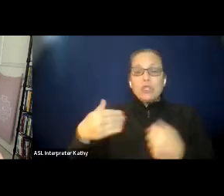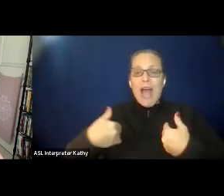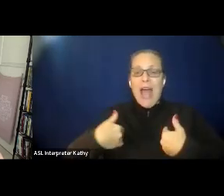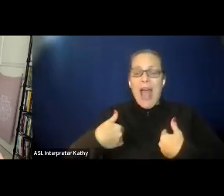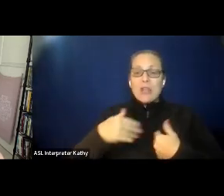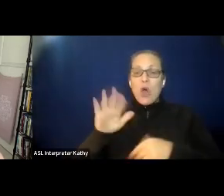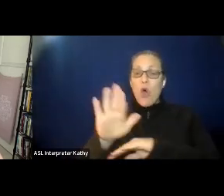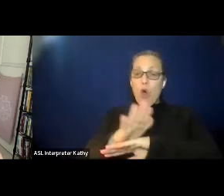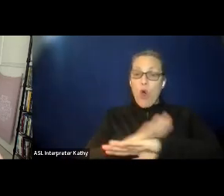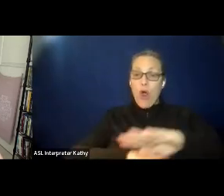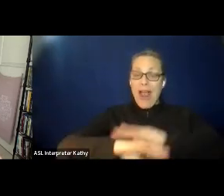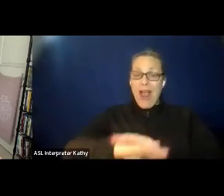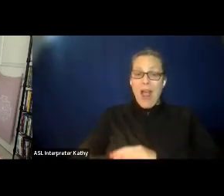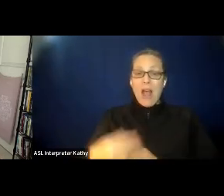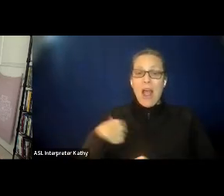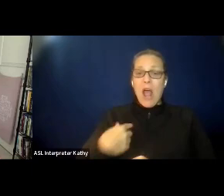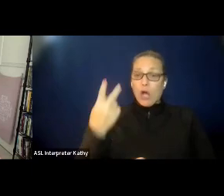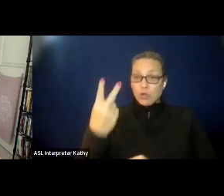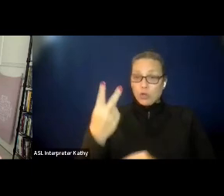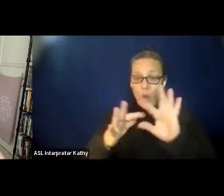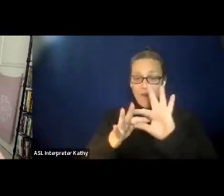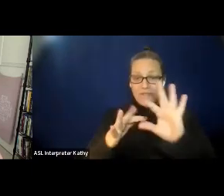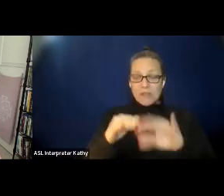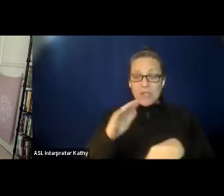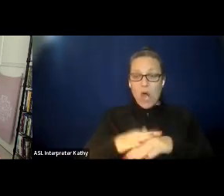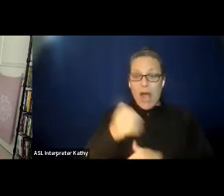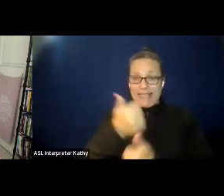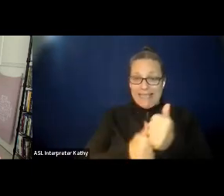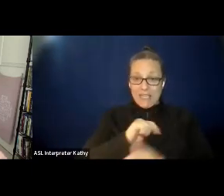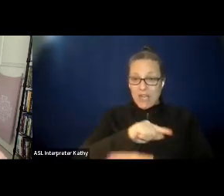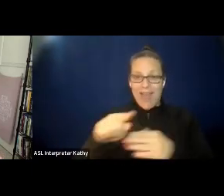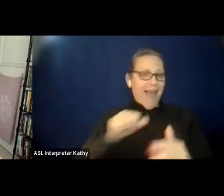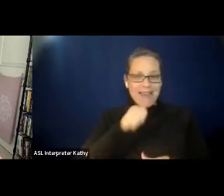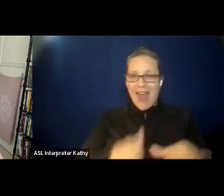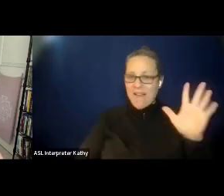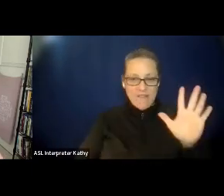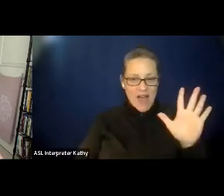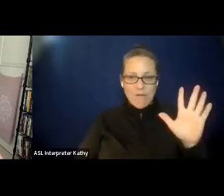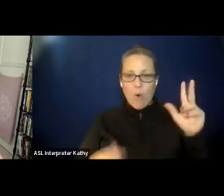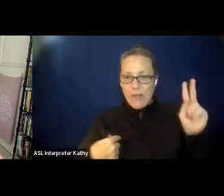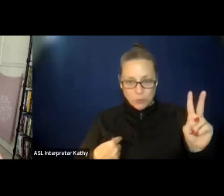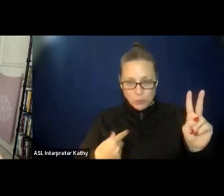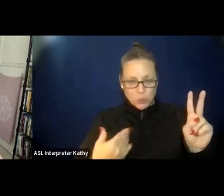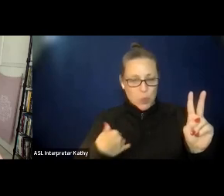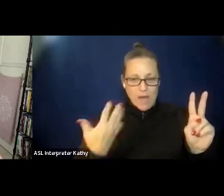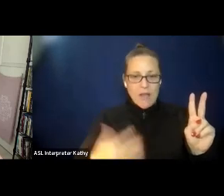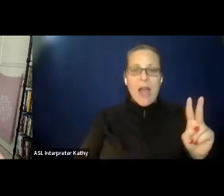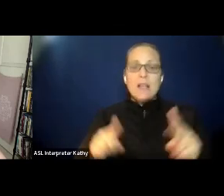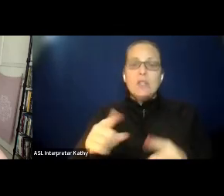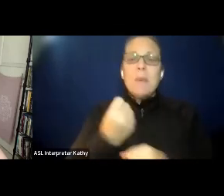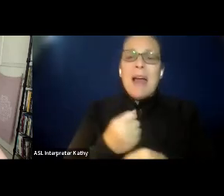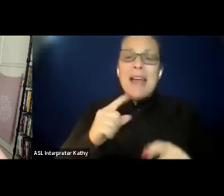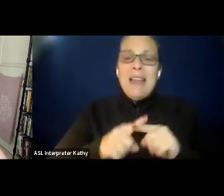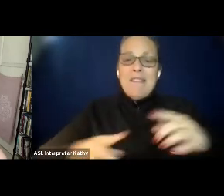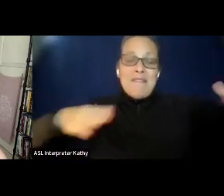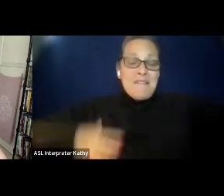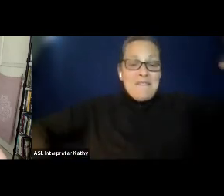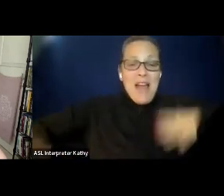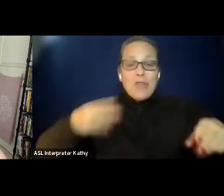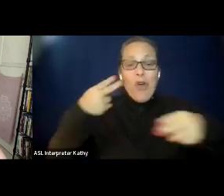And the third photo is Chun-Shan, Sandie Yi and she has an impairment where she has two fingers on each hand instead of